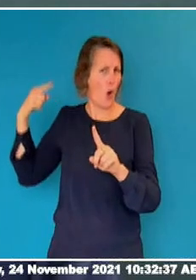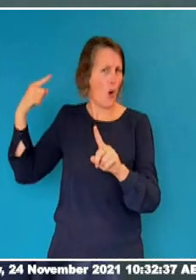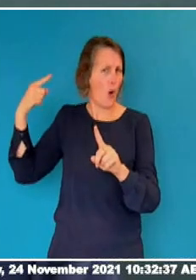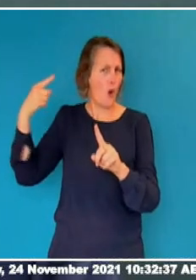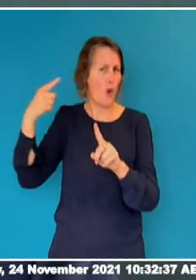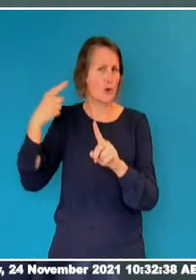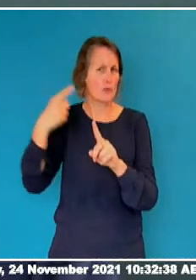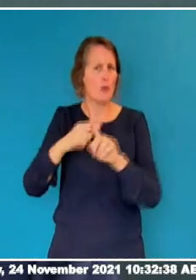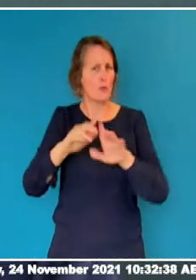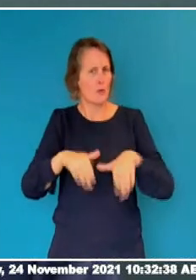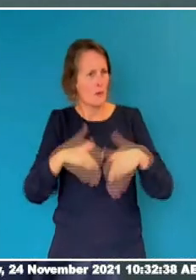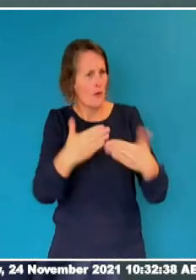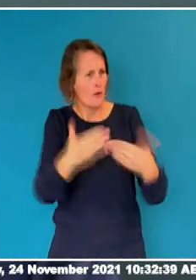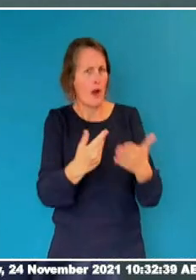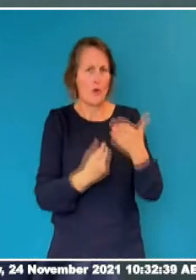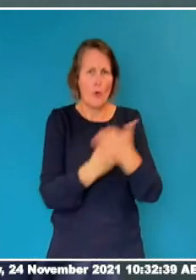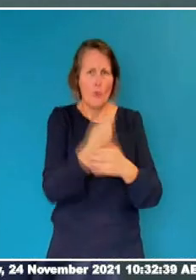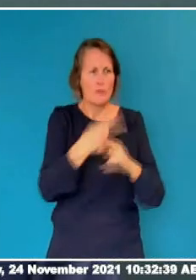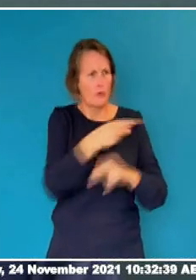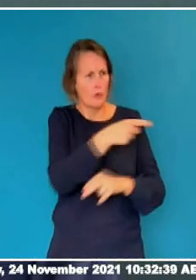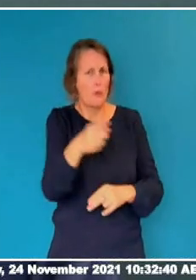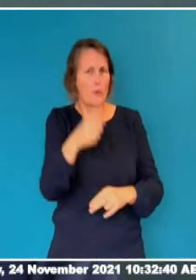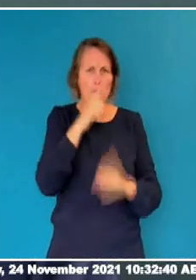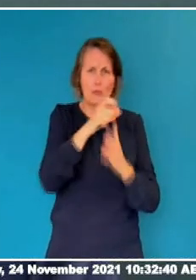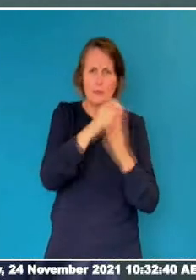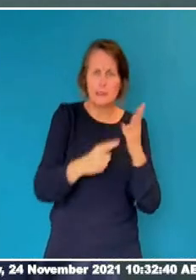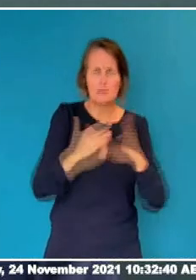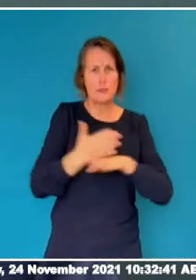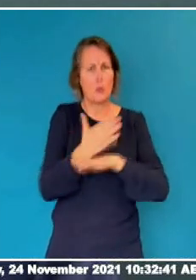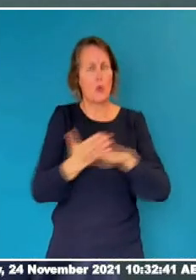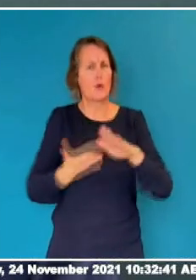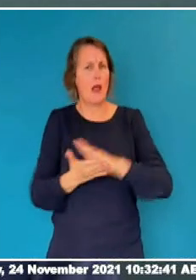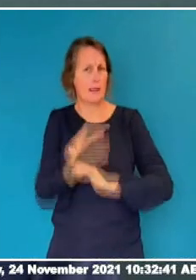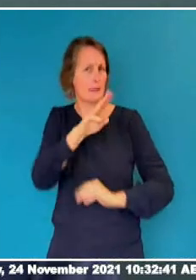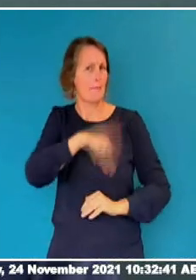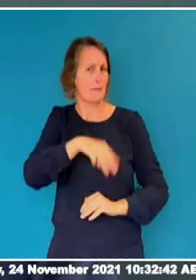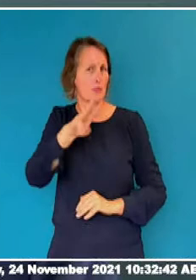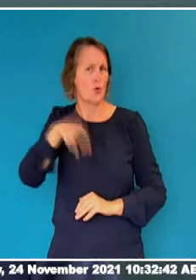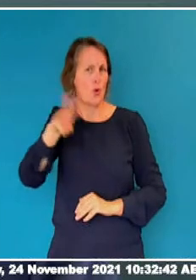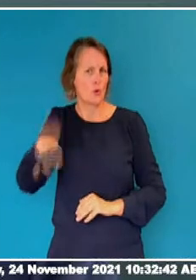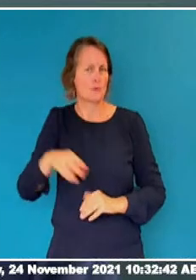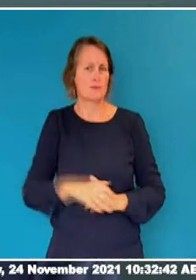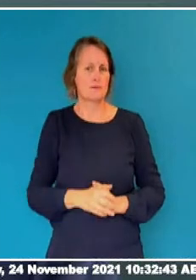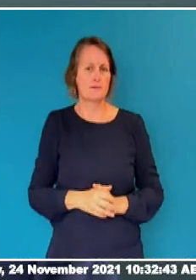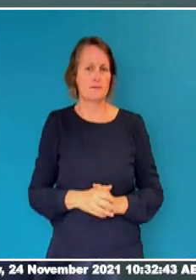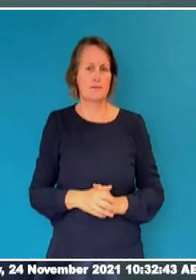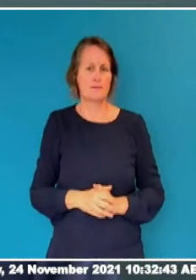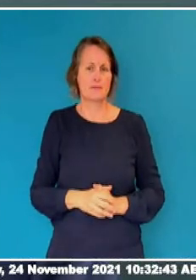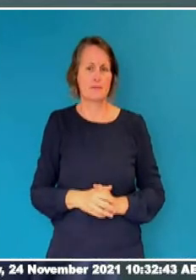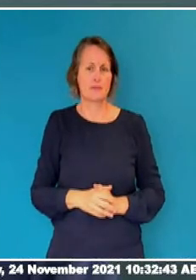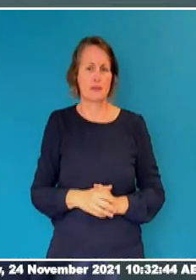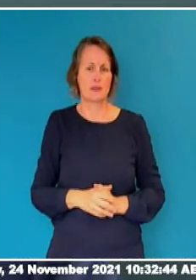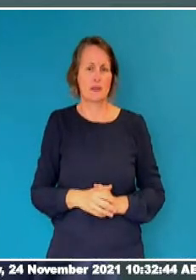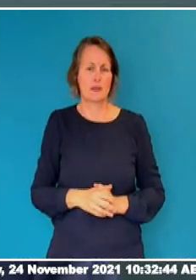providing opportunities for people with disabilities in our restaurants. I guess ---